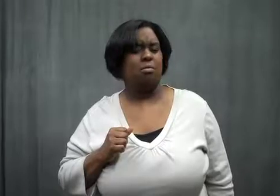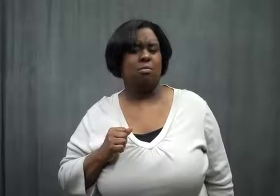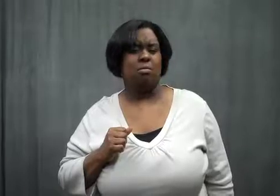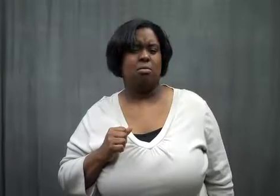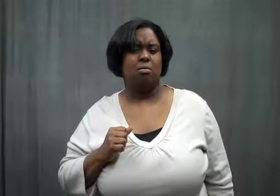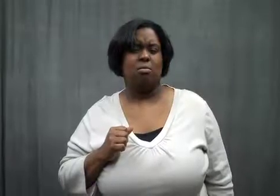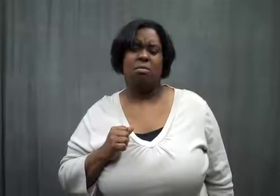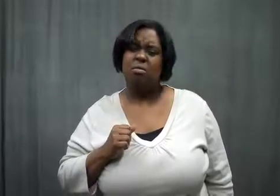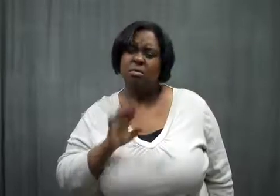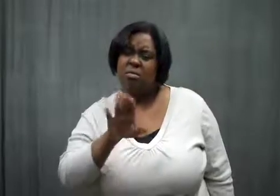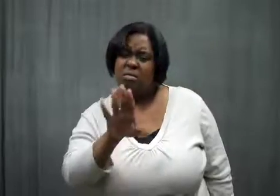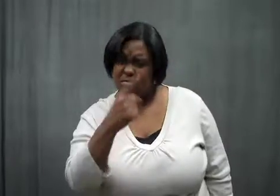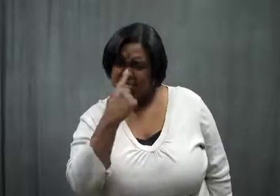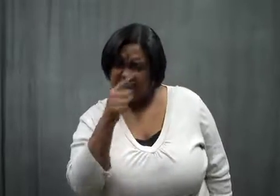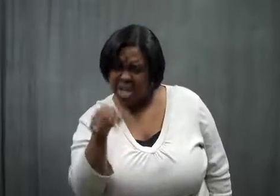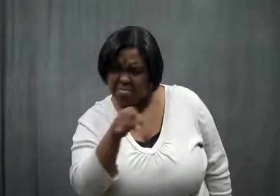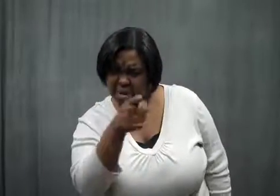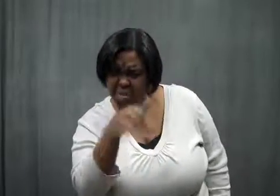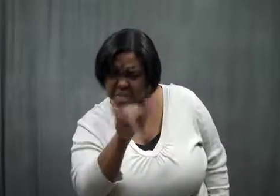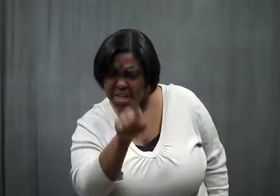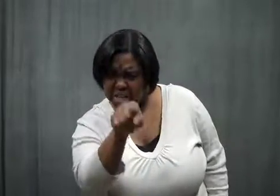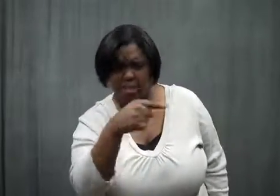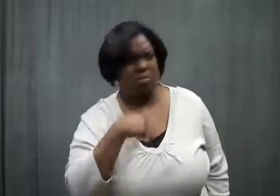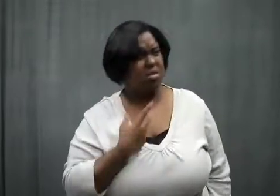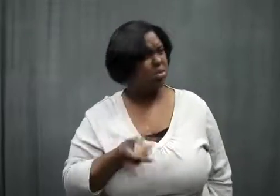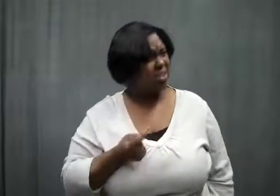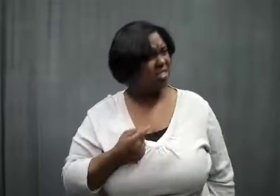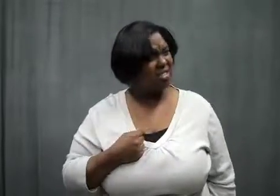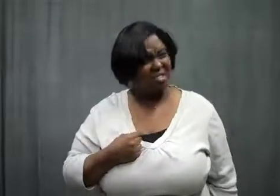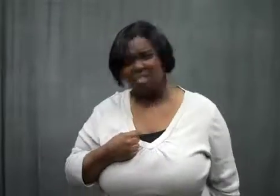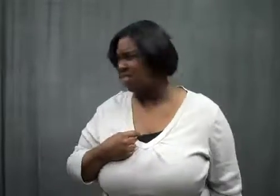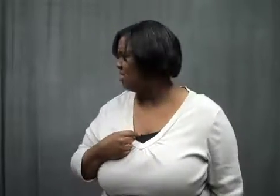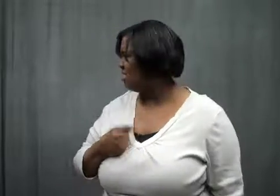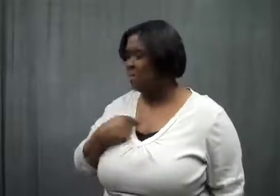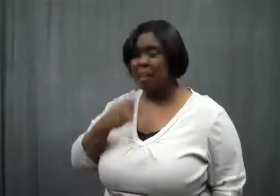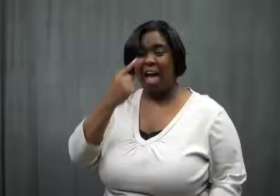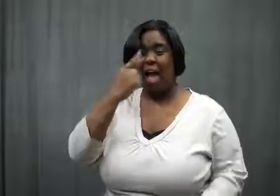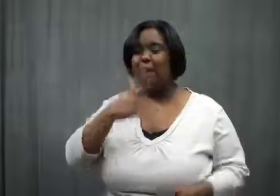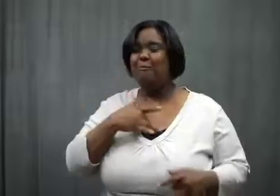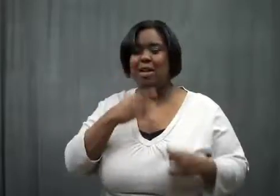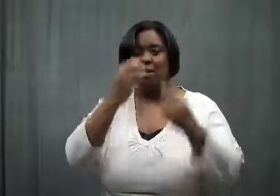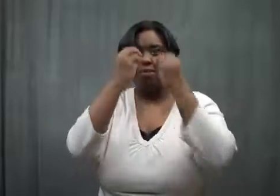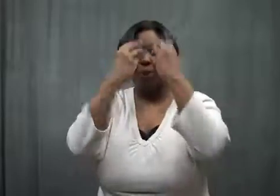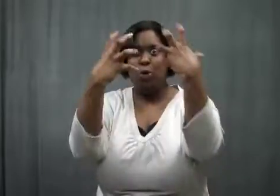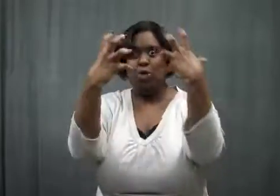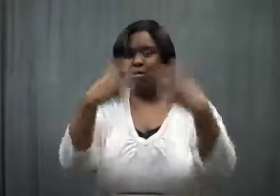She said, "Do you mind telling me what that is?" I turned and looked and my eyes bugged out.